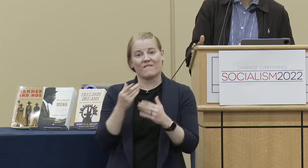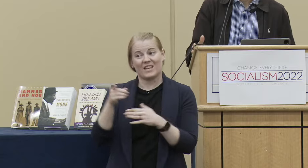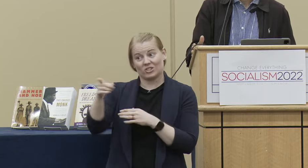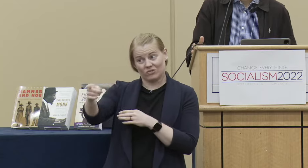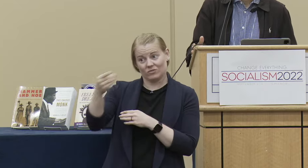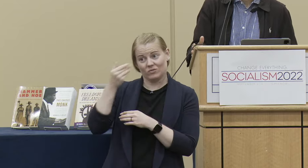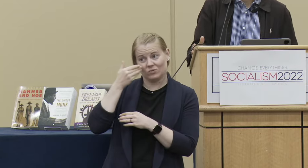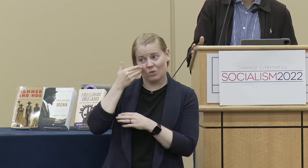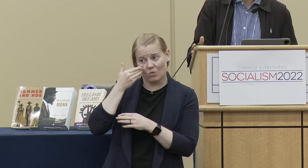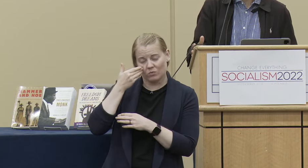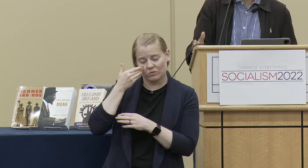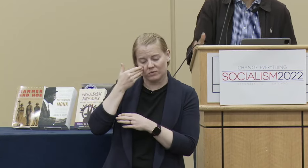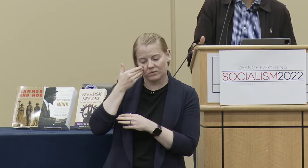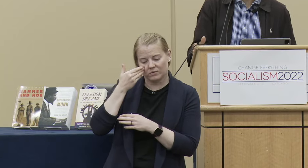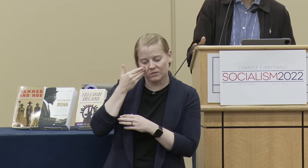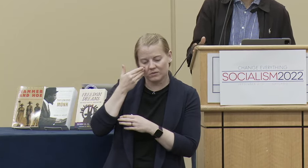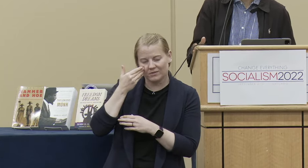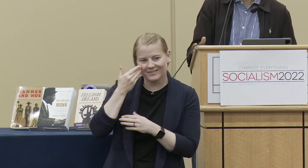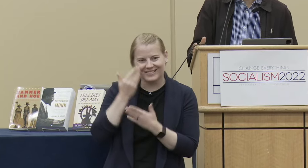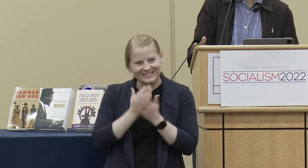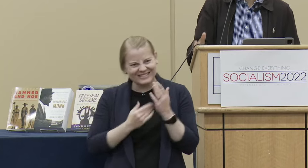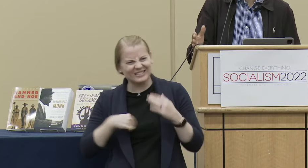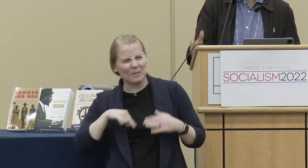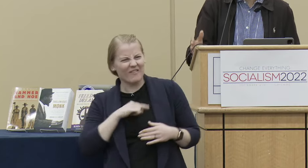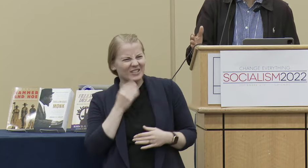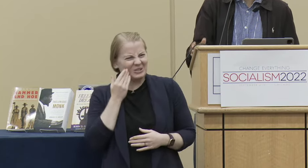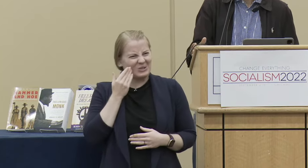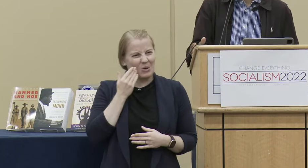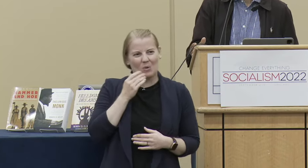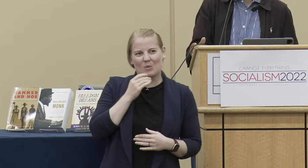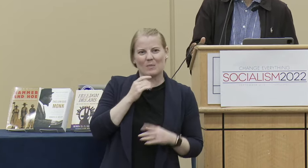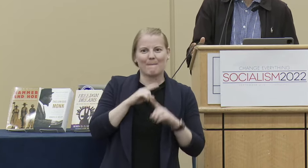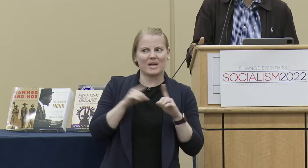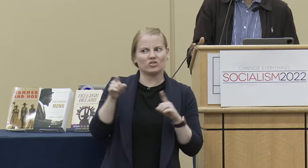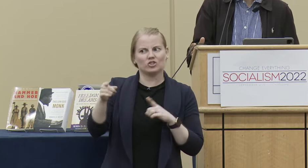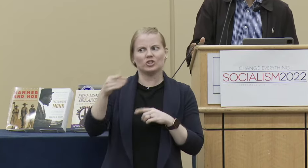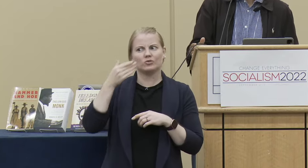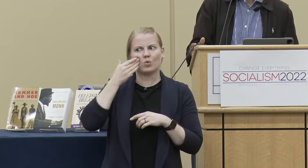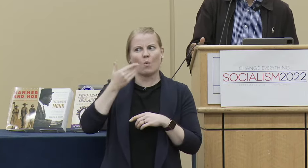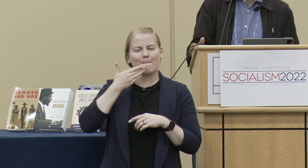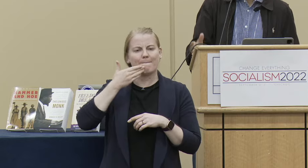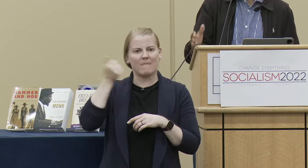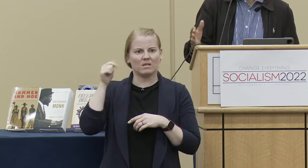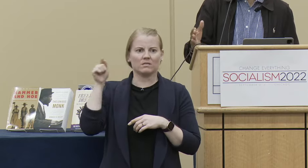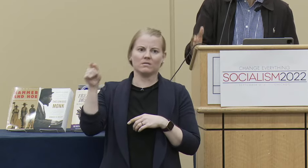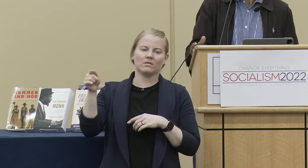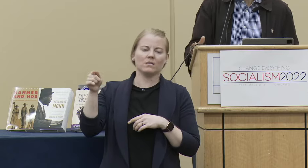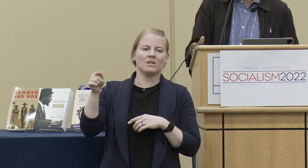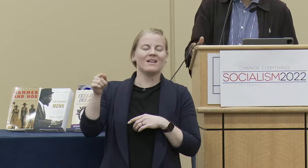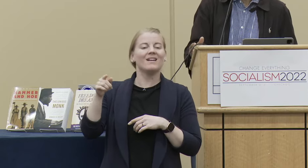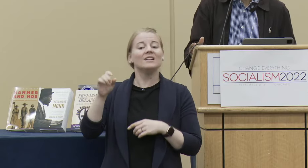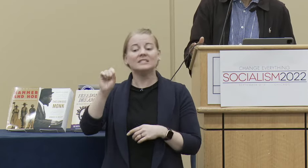work, you know, and one of the things that Ashley know s, that